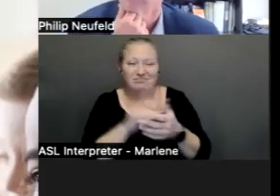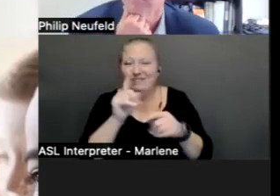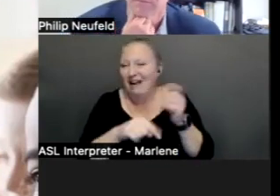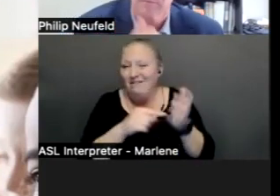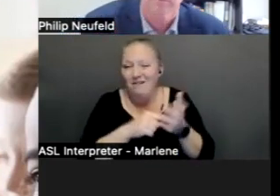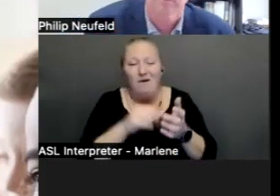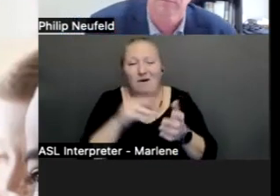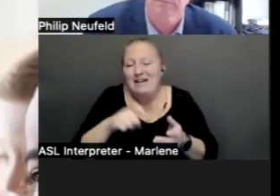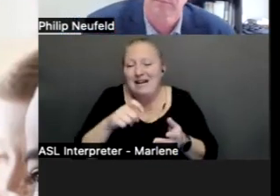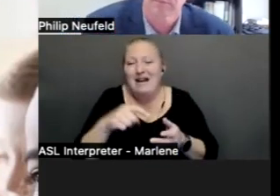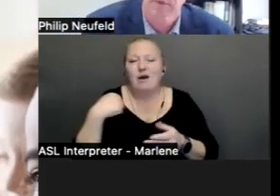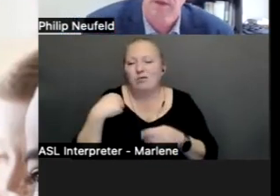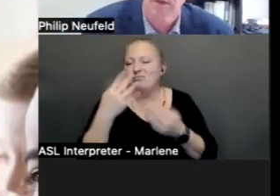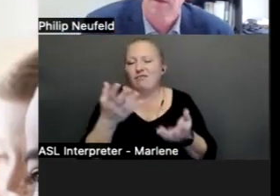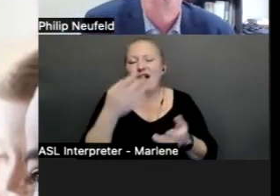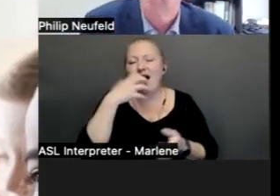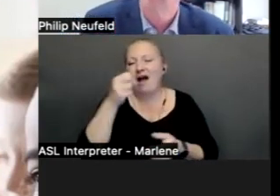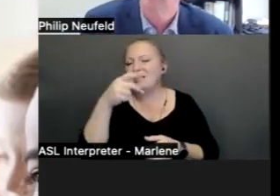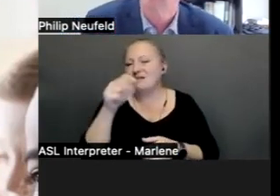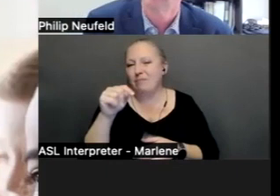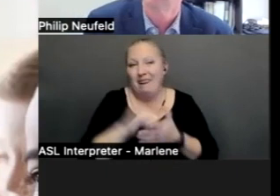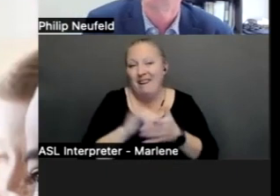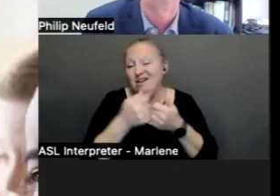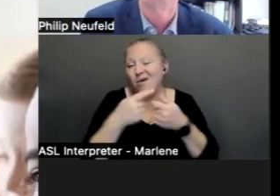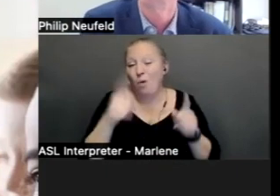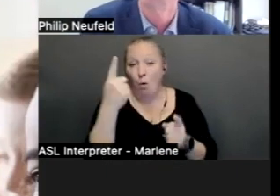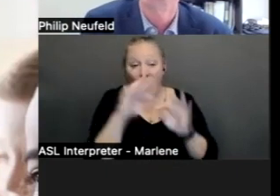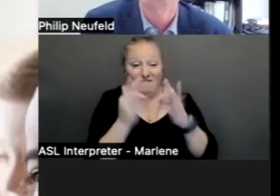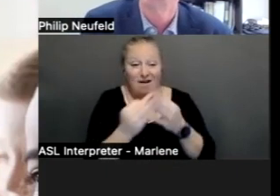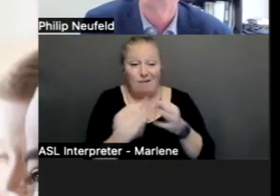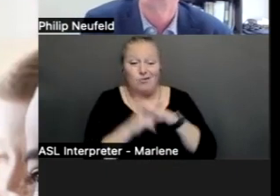still just kind of how we're we're working that I had a family just show up today and say hey,